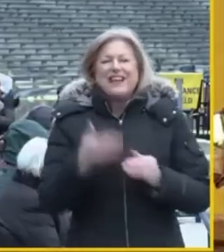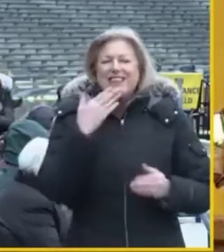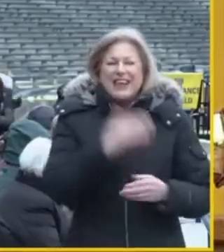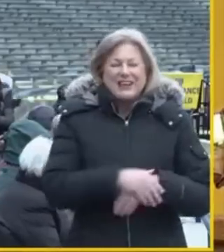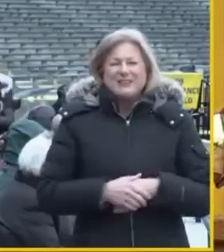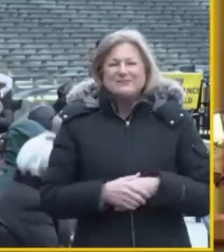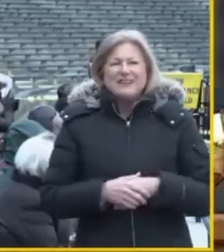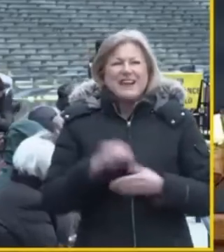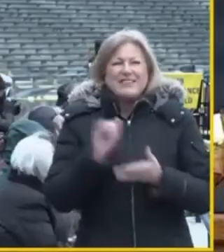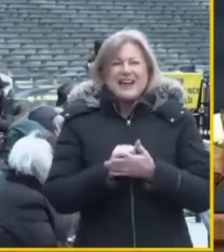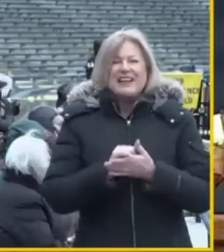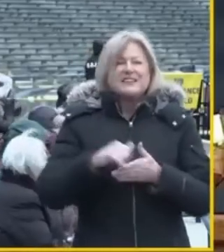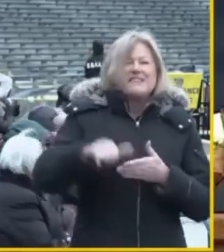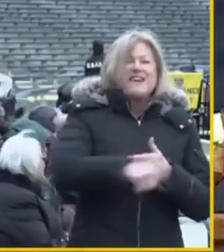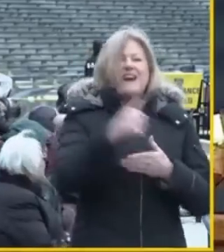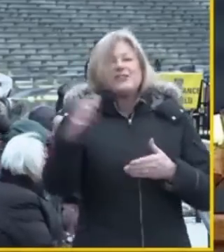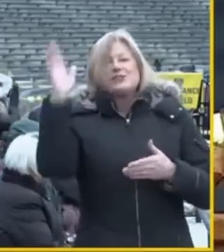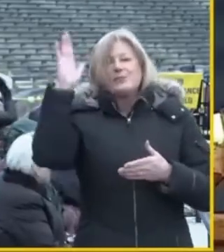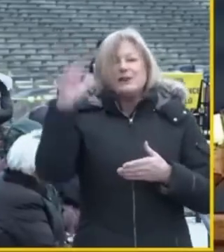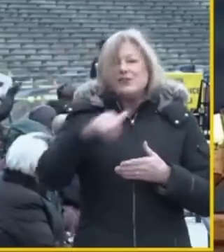That's a whole other speech for another time.